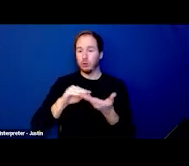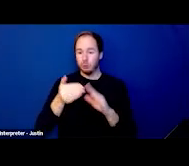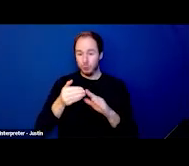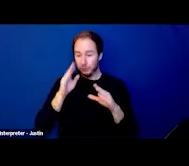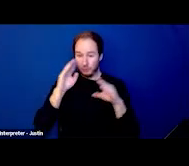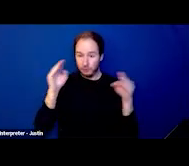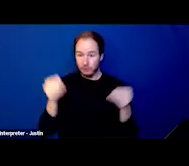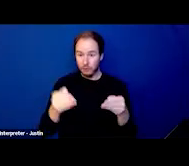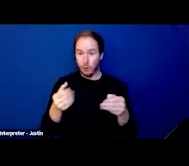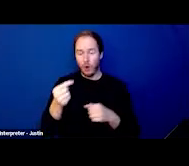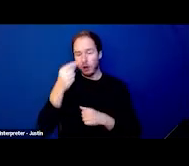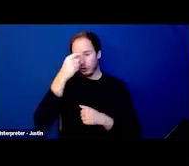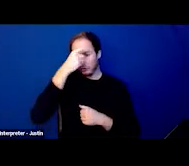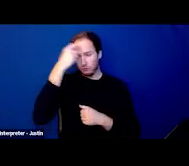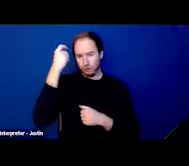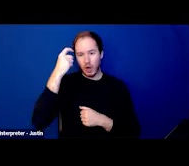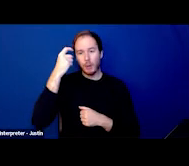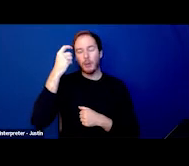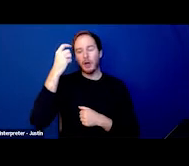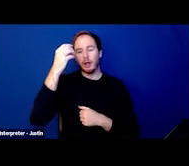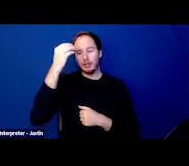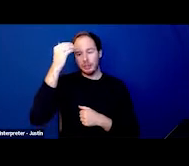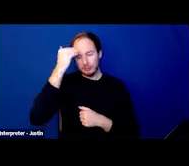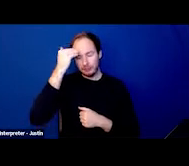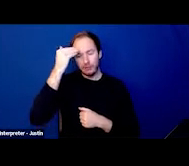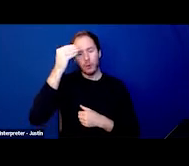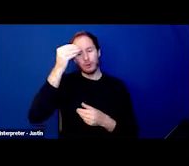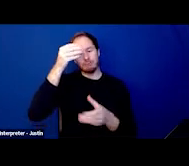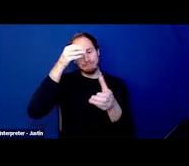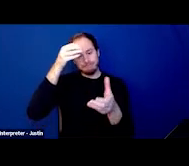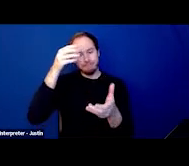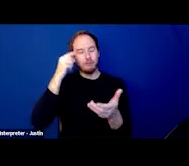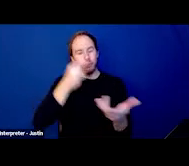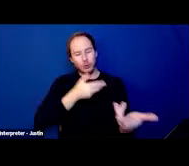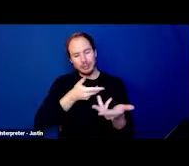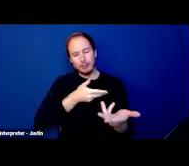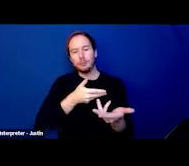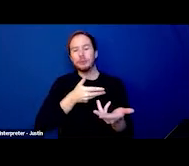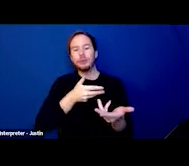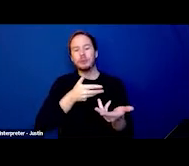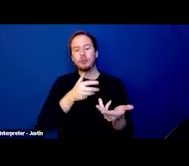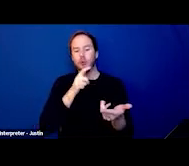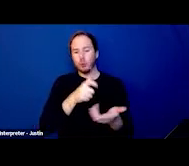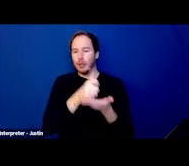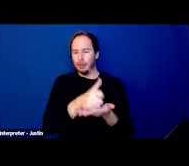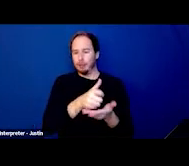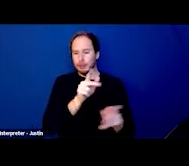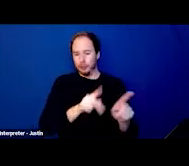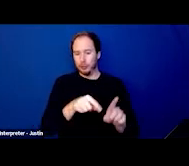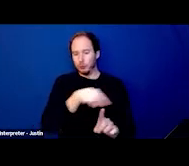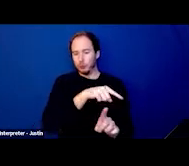on trauma-informed outreach and engagement practices for serving folks who have serious mental illness,